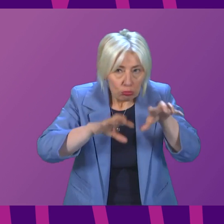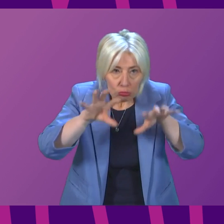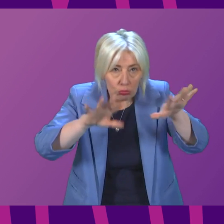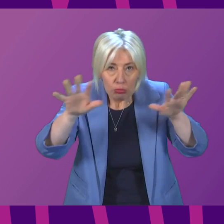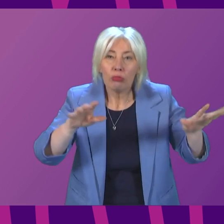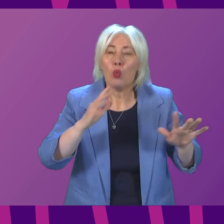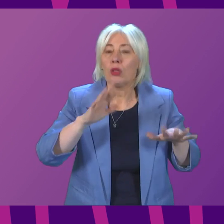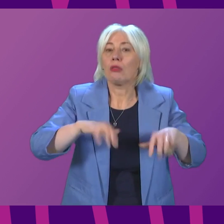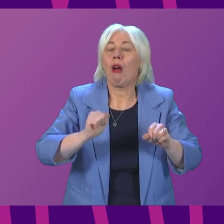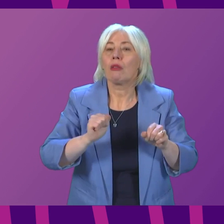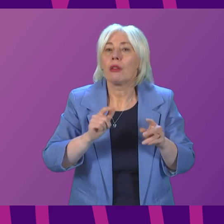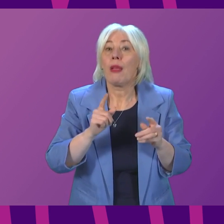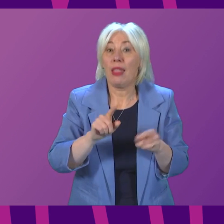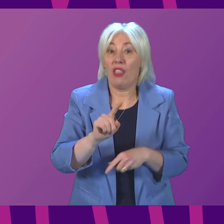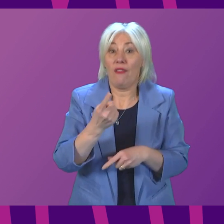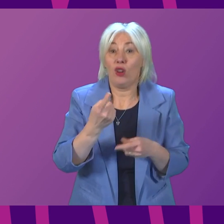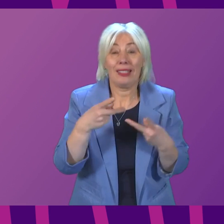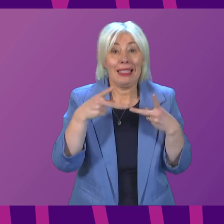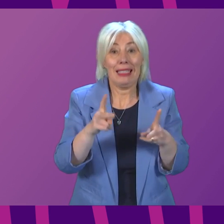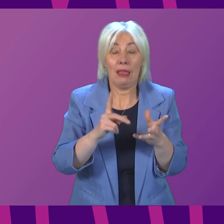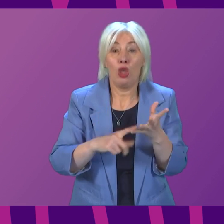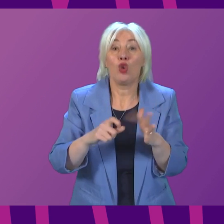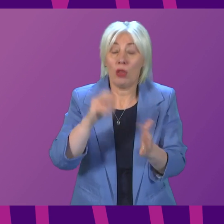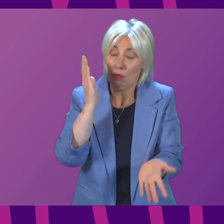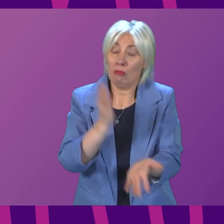We will then have the first scheme in the UK and, I suspect, even if they are out of